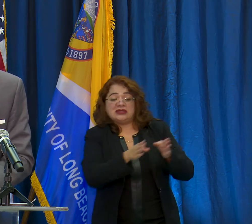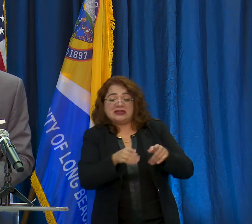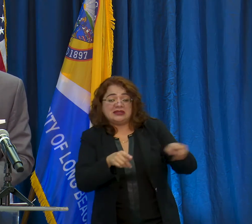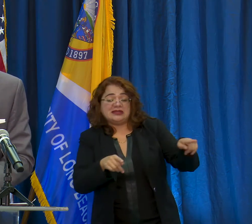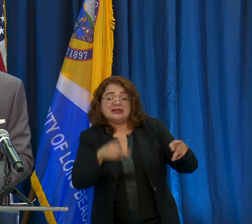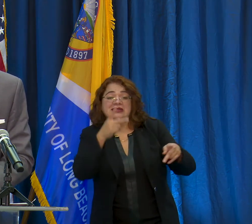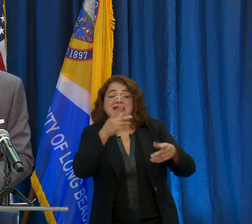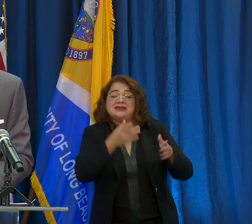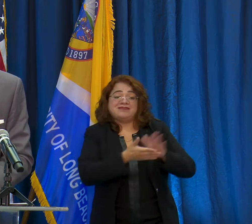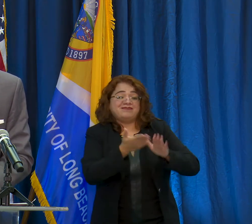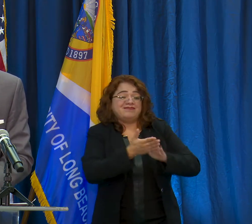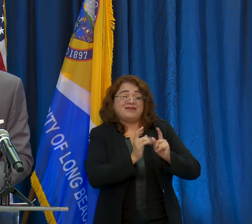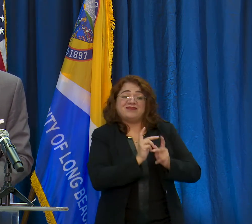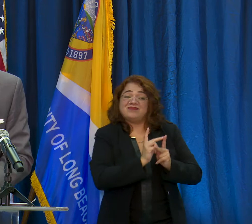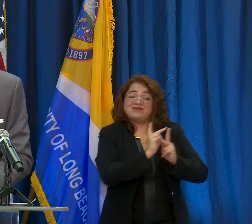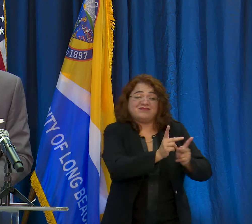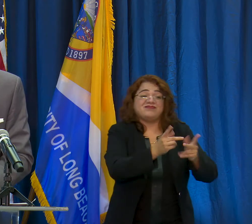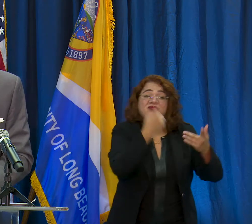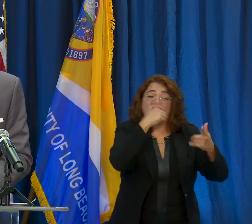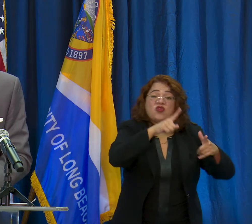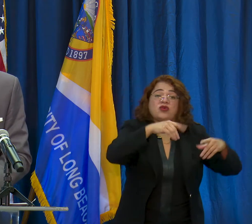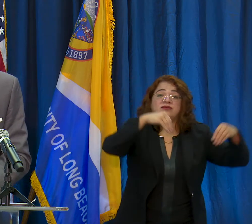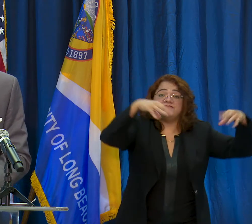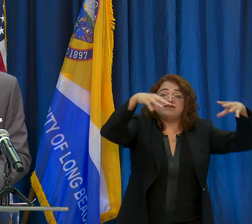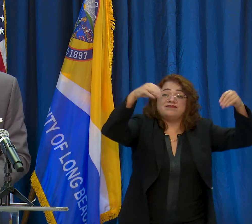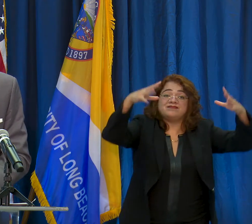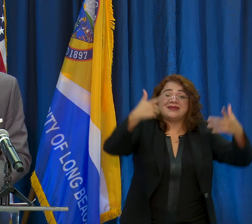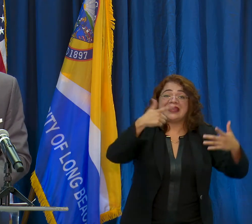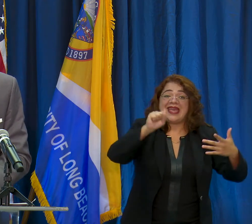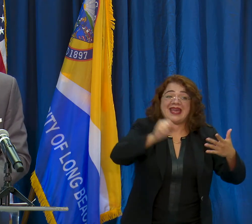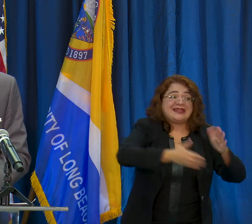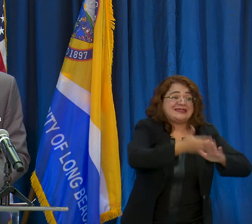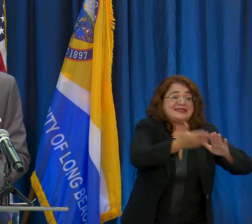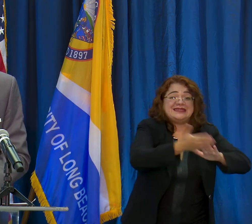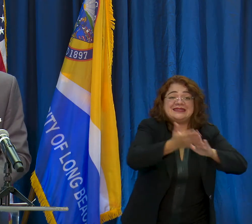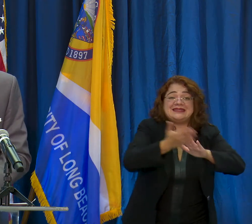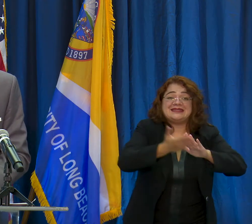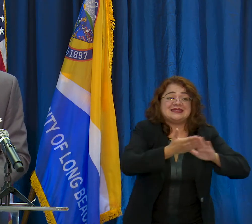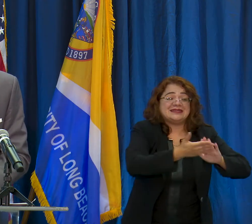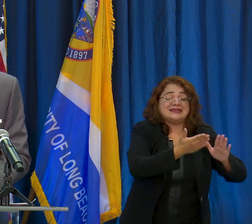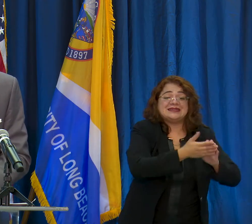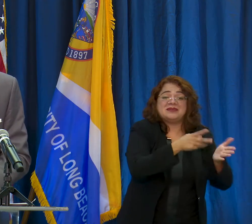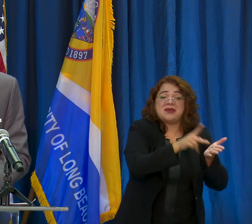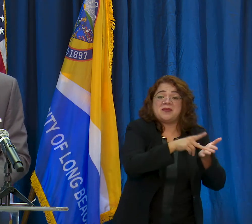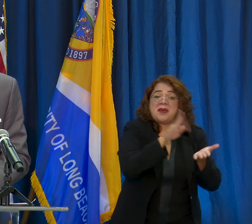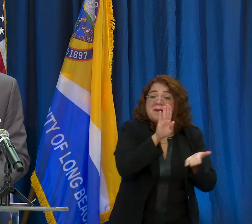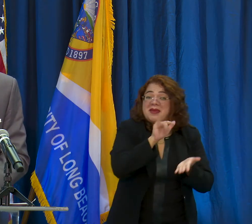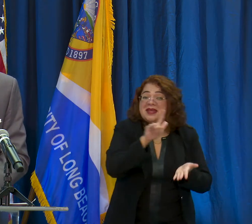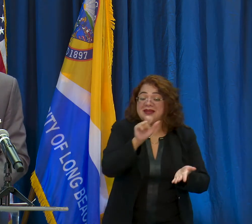and stay afloat. Additionally, $250,000 has been set aside